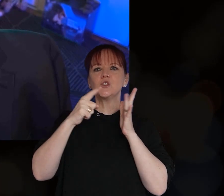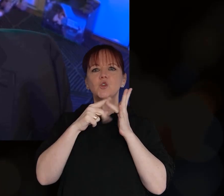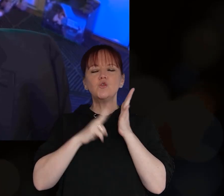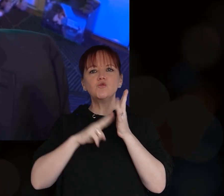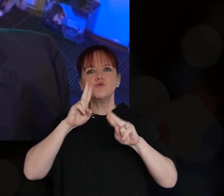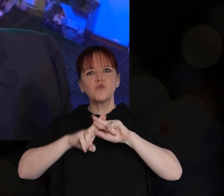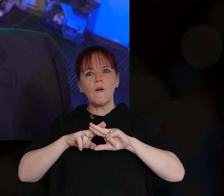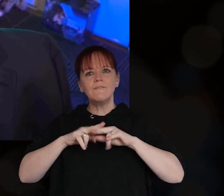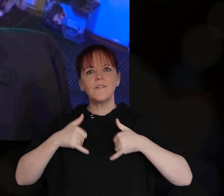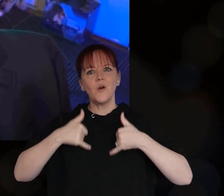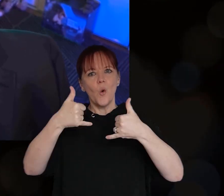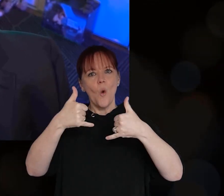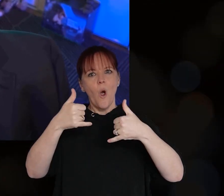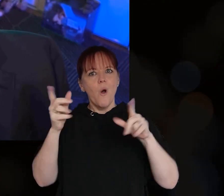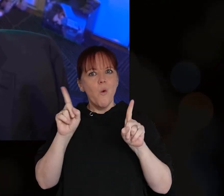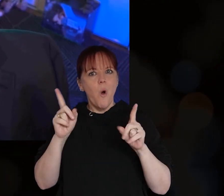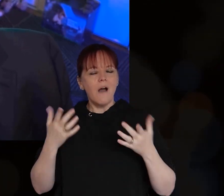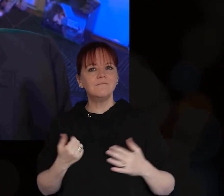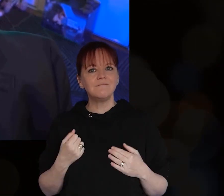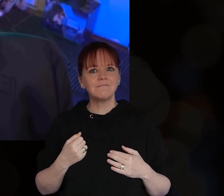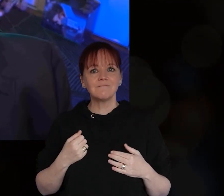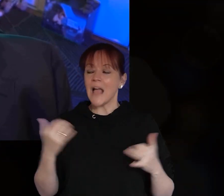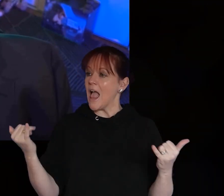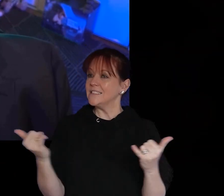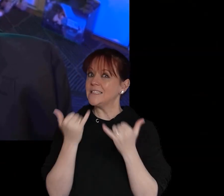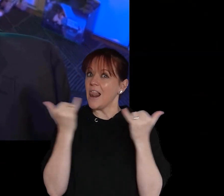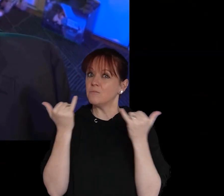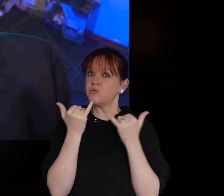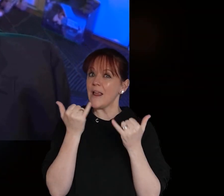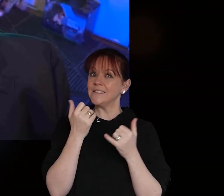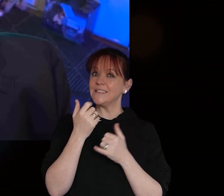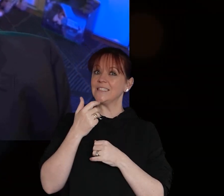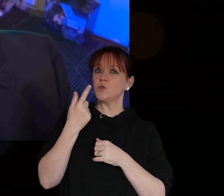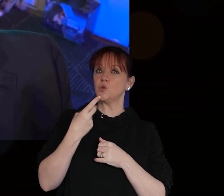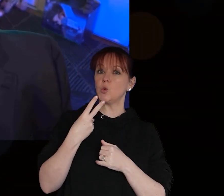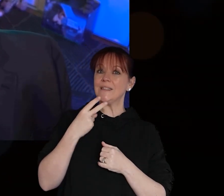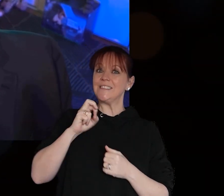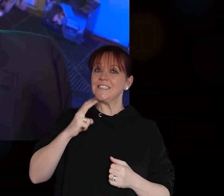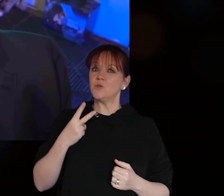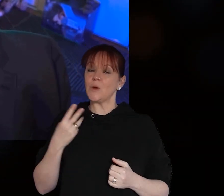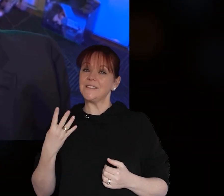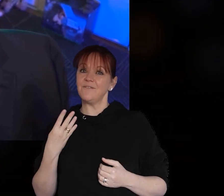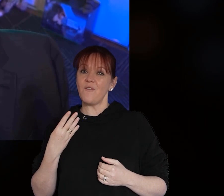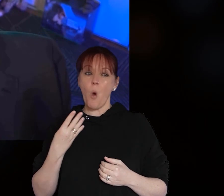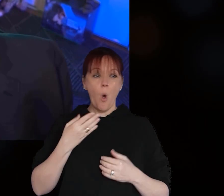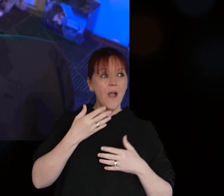We're celebrating 2024 with 19 categories for you today, some returning and some modified.